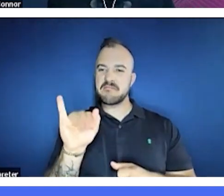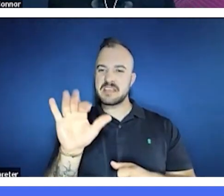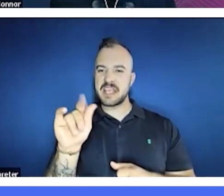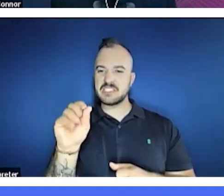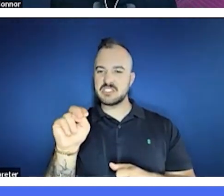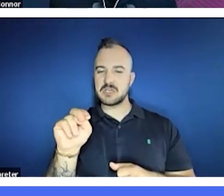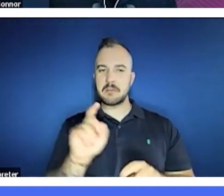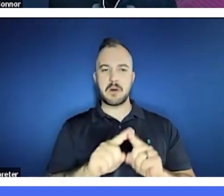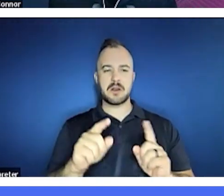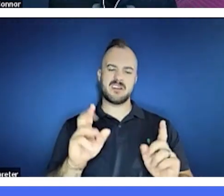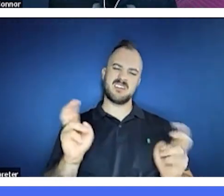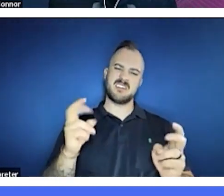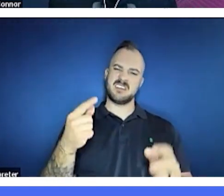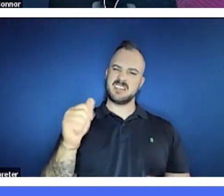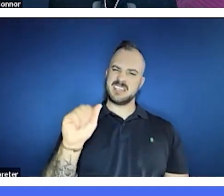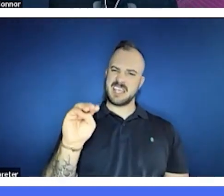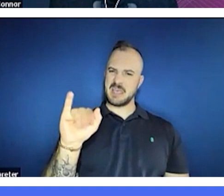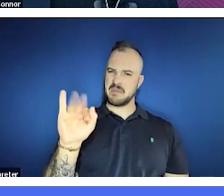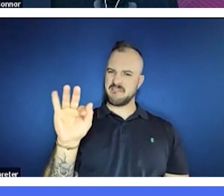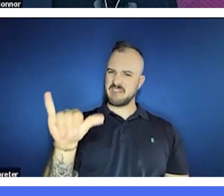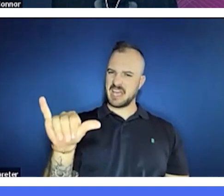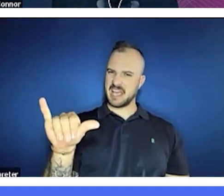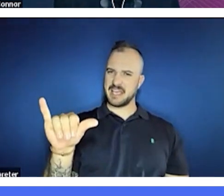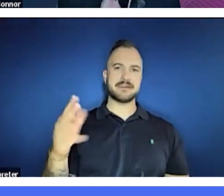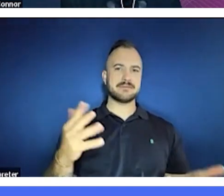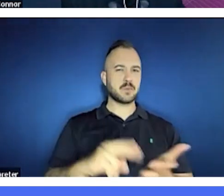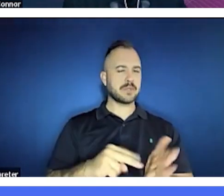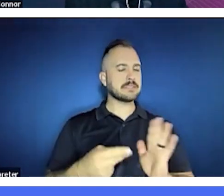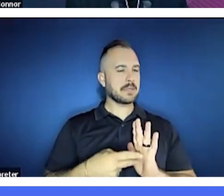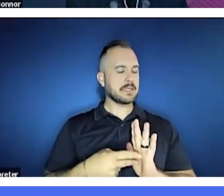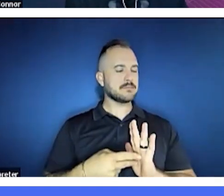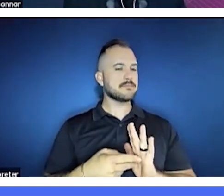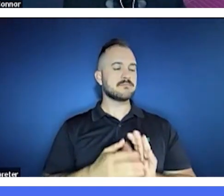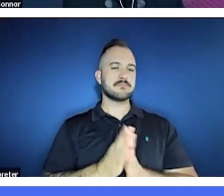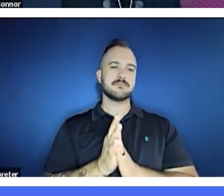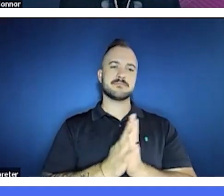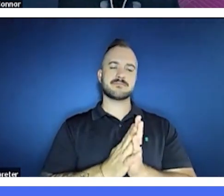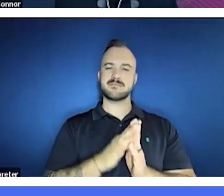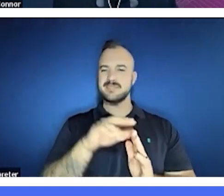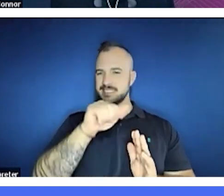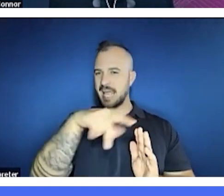to gamify something. So let's agree. Let's not think about apps for a moment.